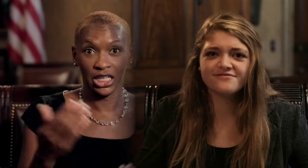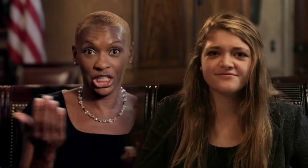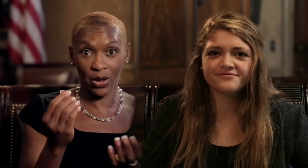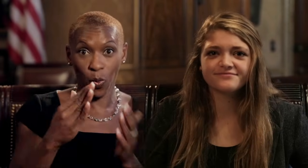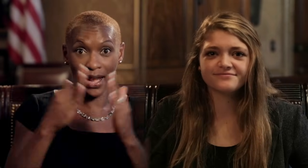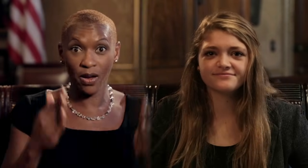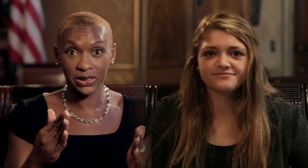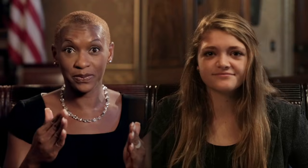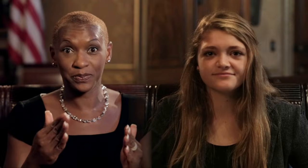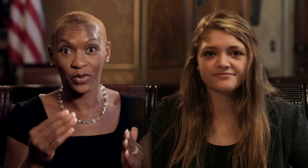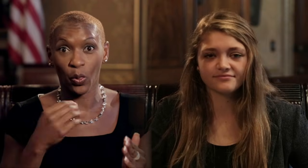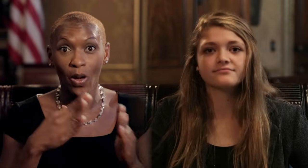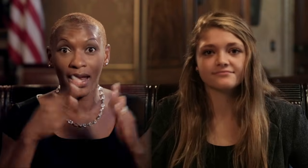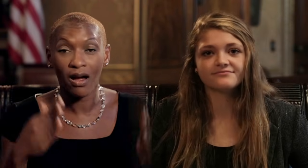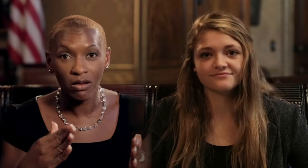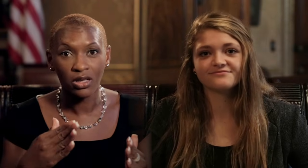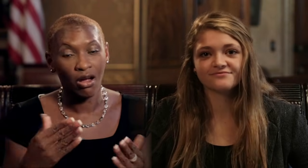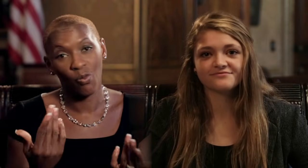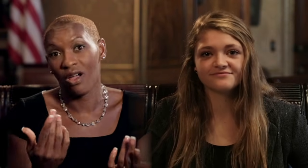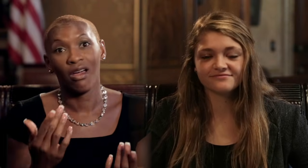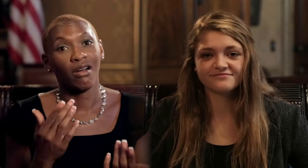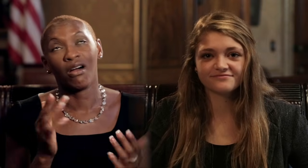Here at the White House?